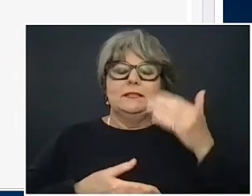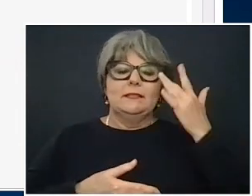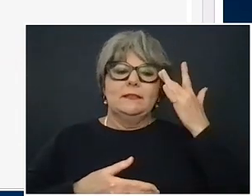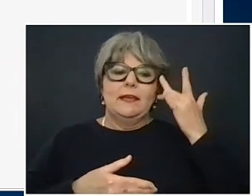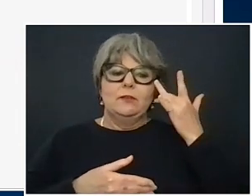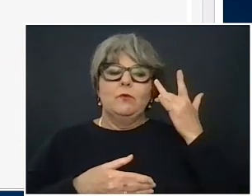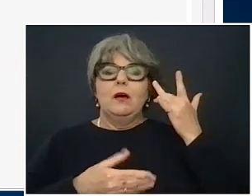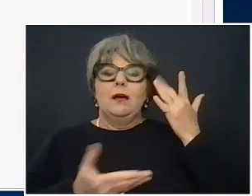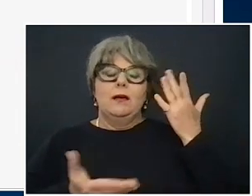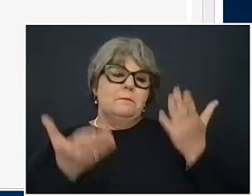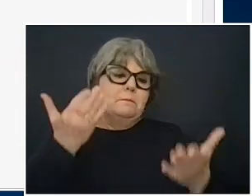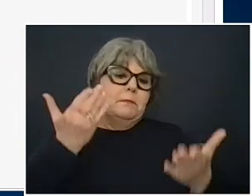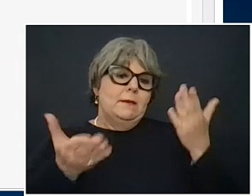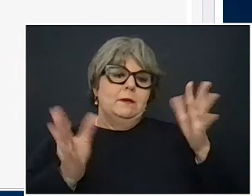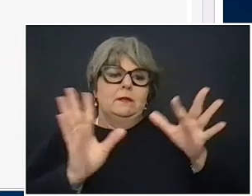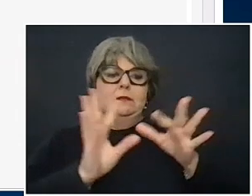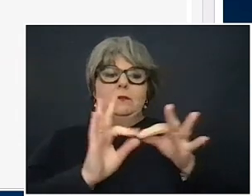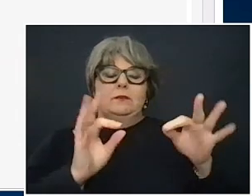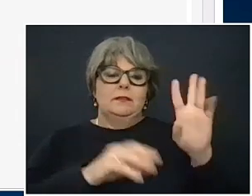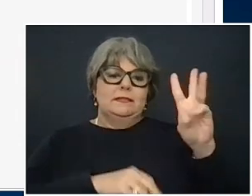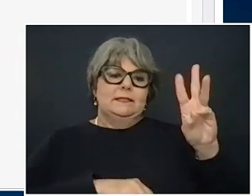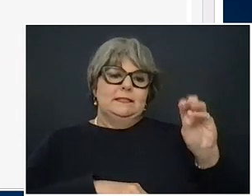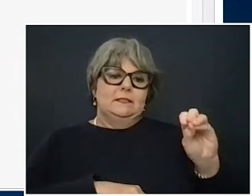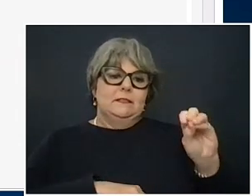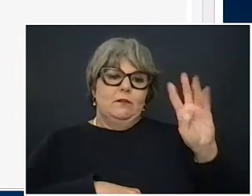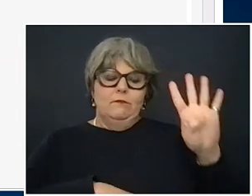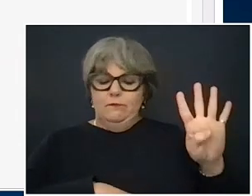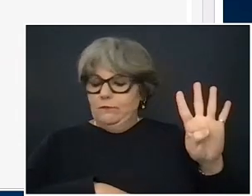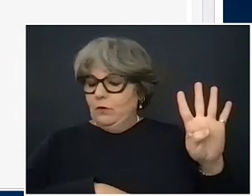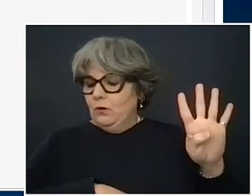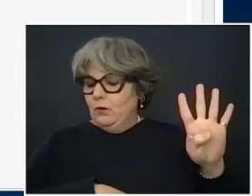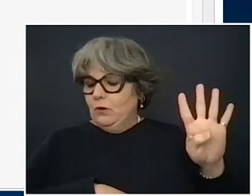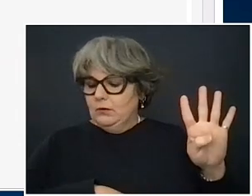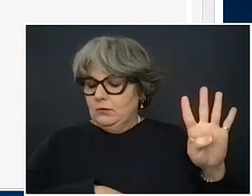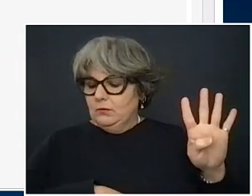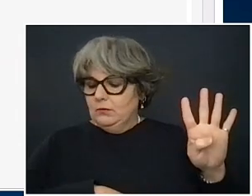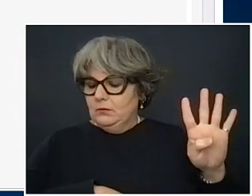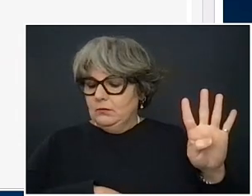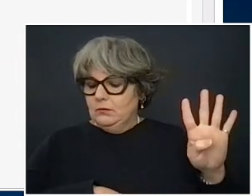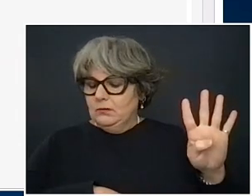those weren't, you know, they weren't all